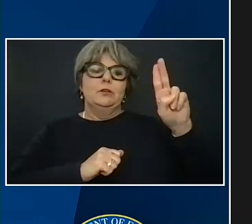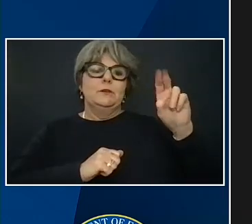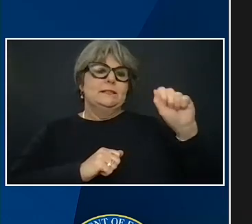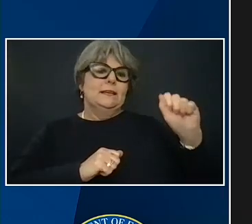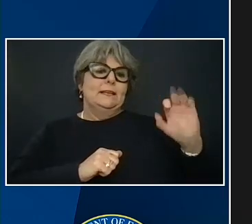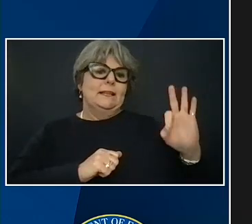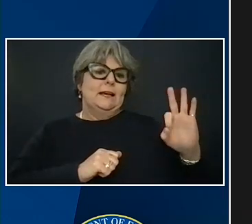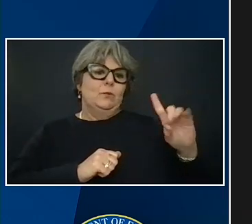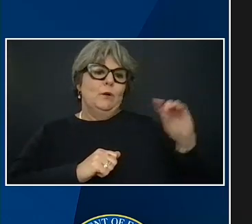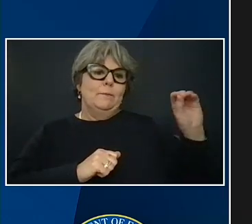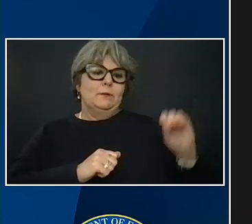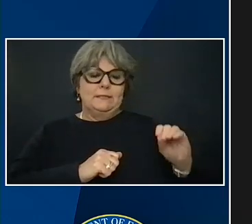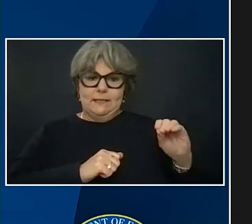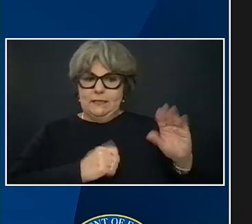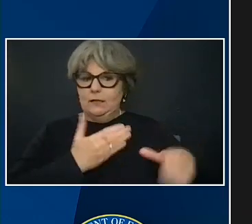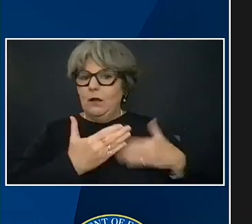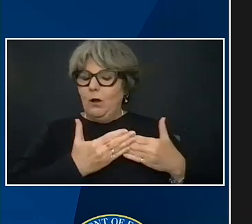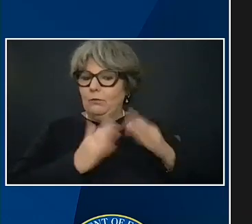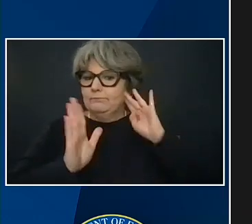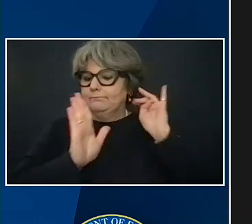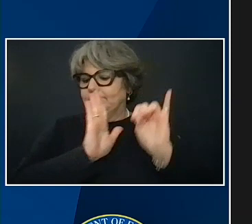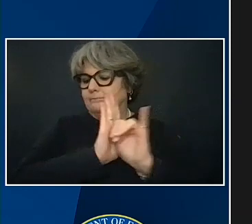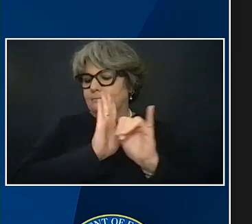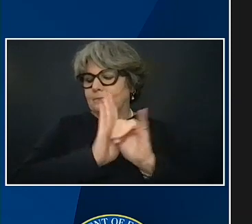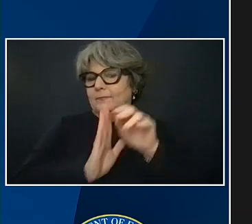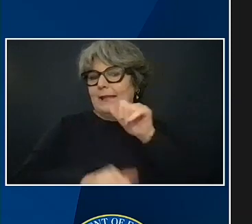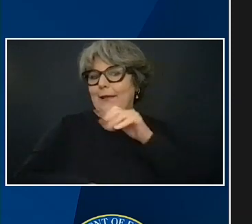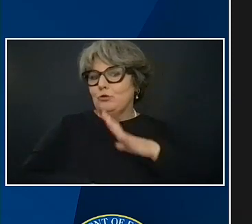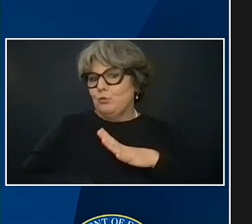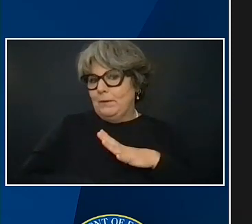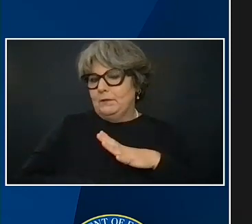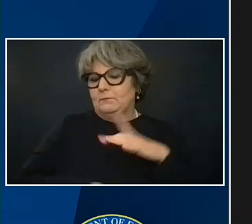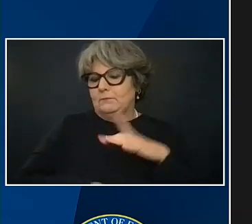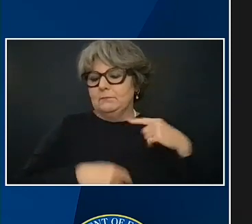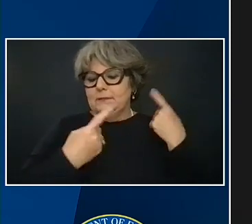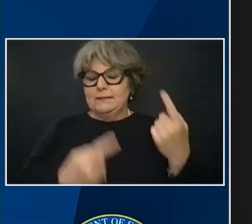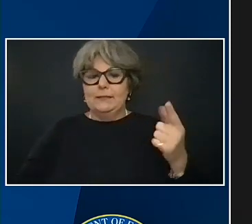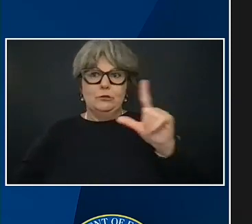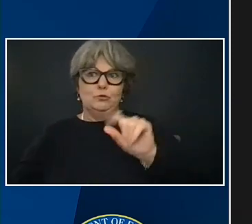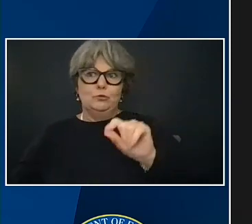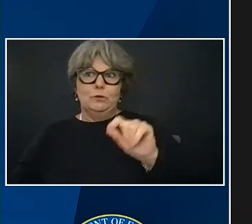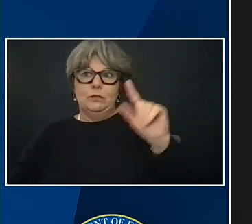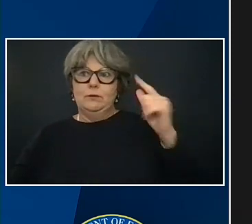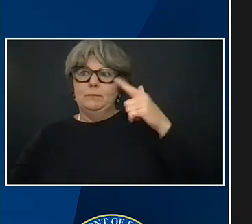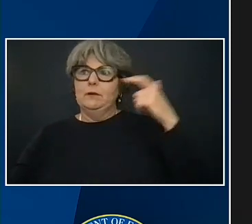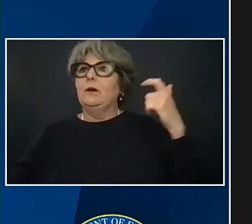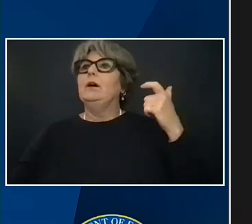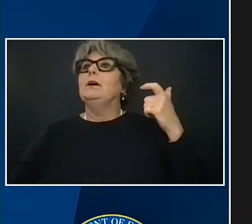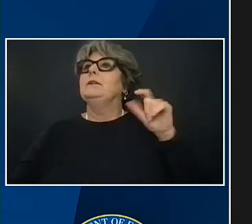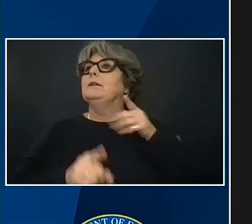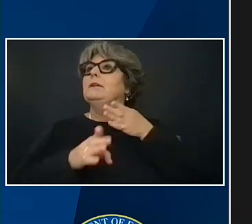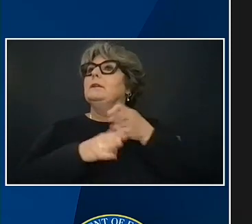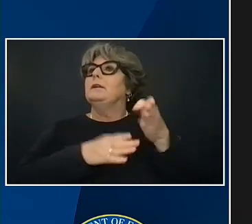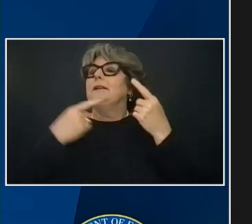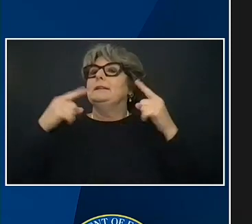cosmetologists identify as women. Since 2020, cosmetology trade schools have successfully implemented and graduated